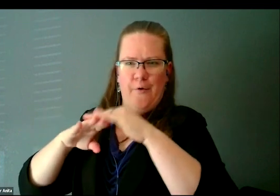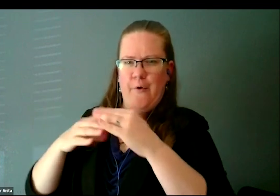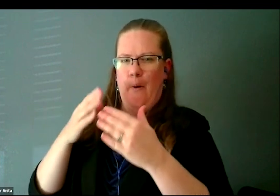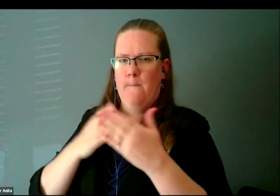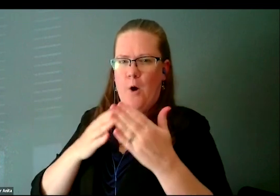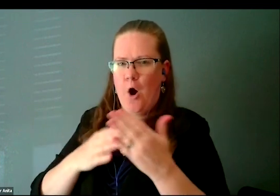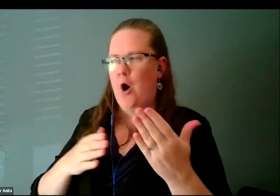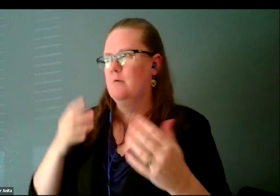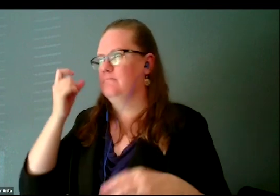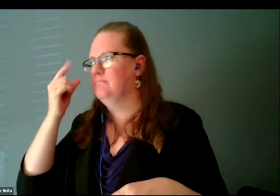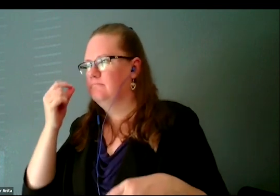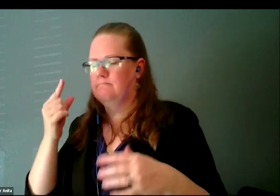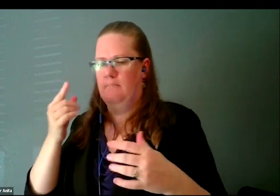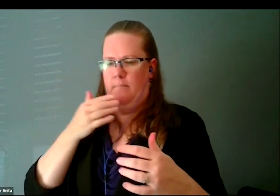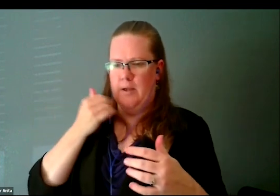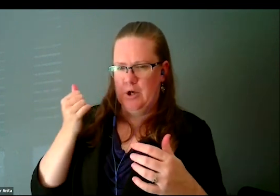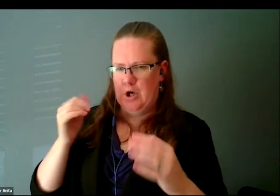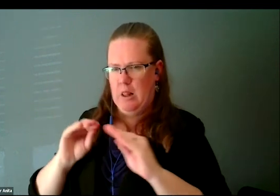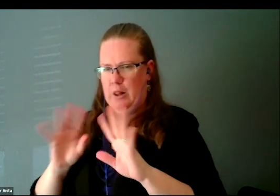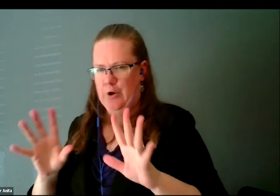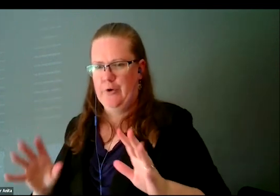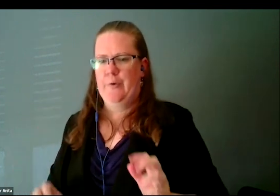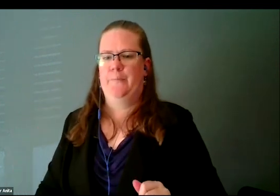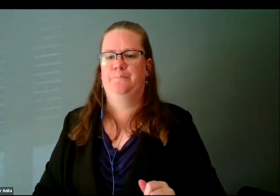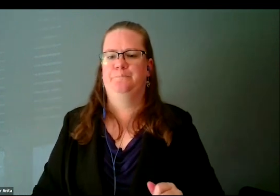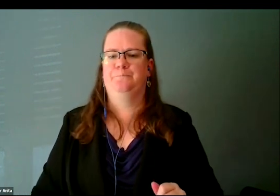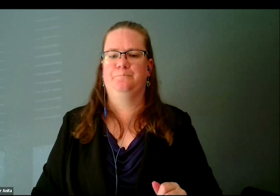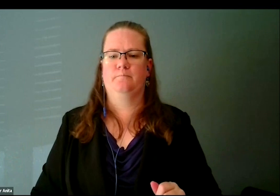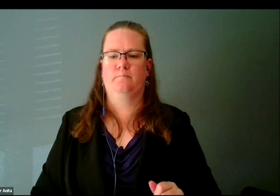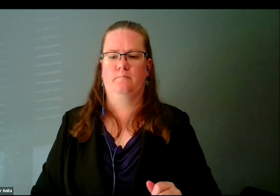in interpreting these things, I started working more with some maths.